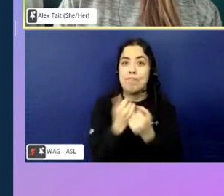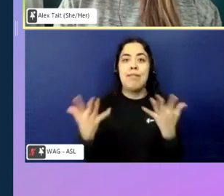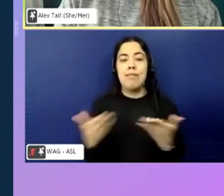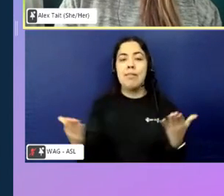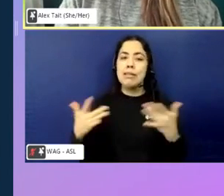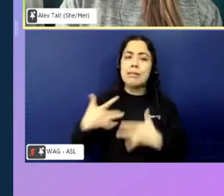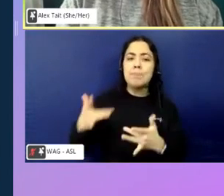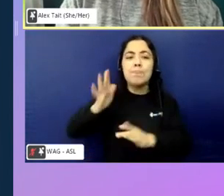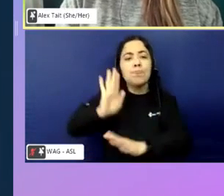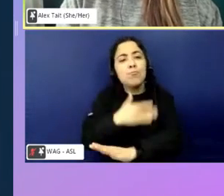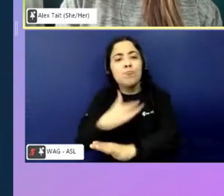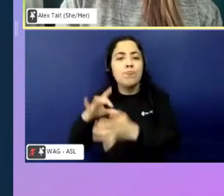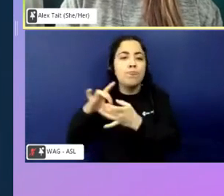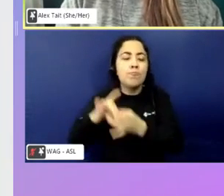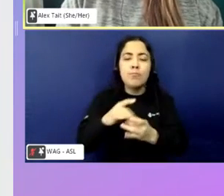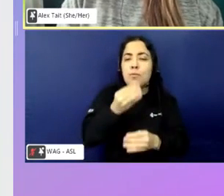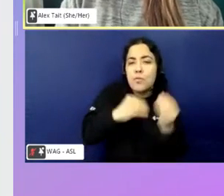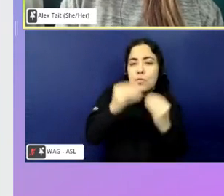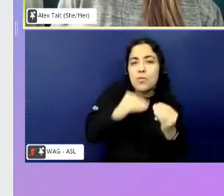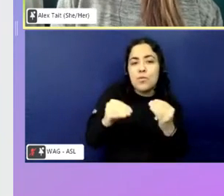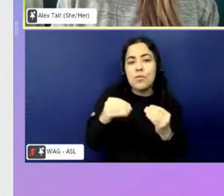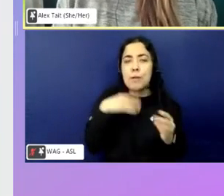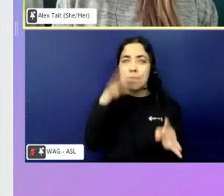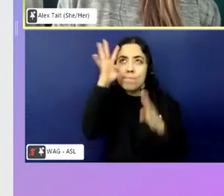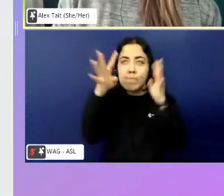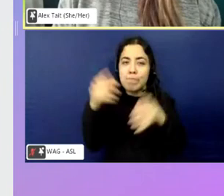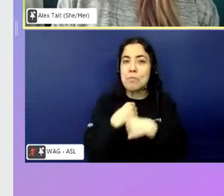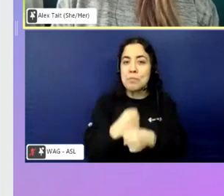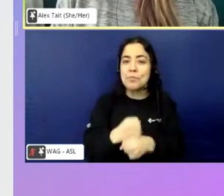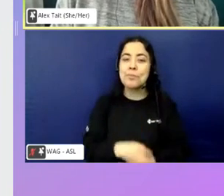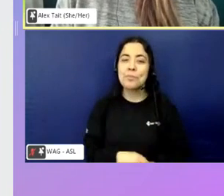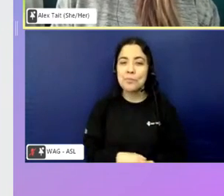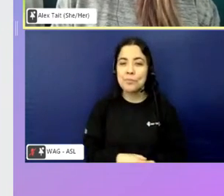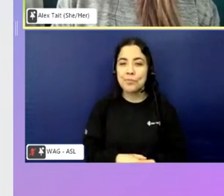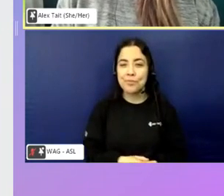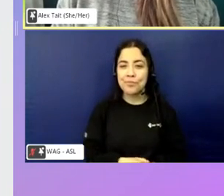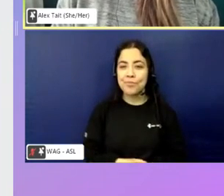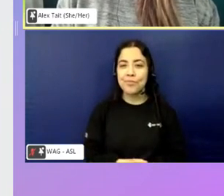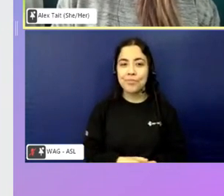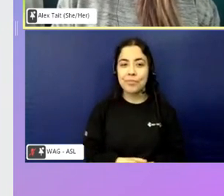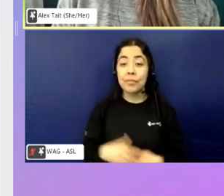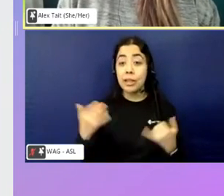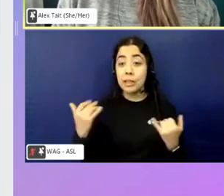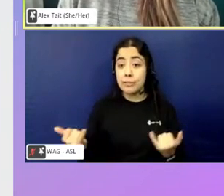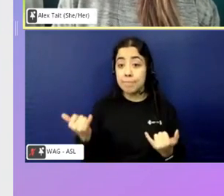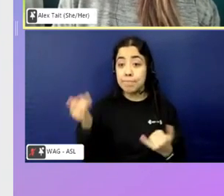maker of many things. Mostly medical things and food based things.